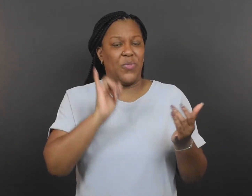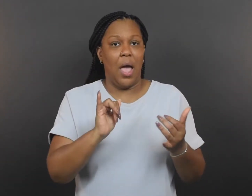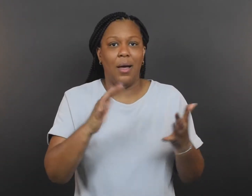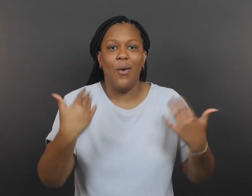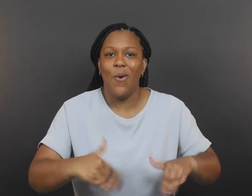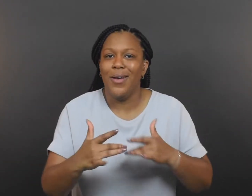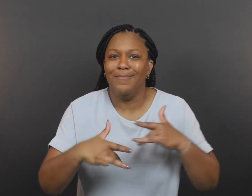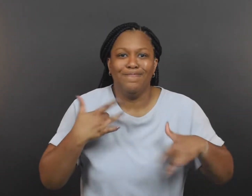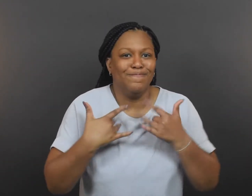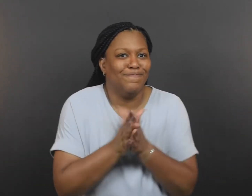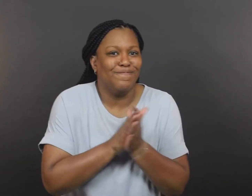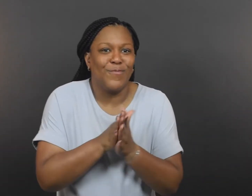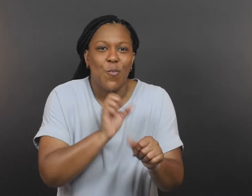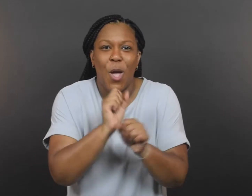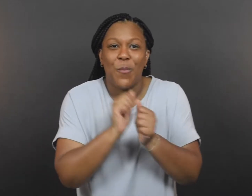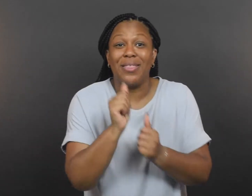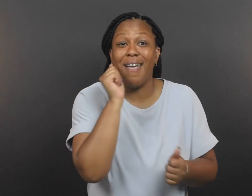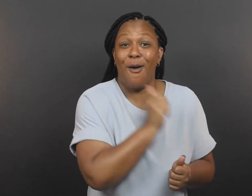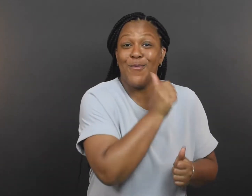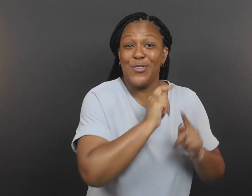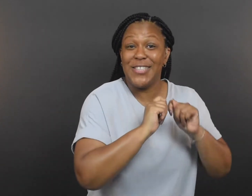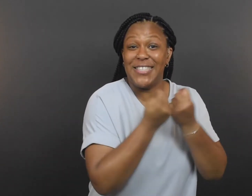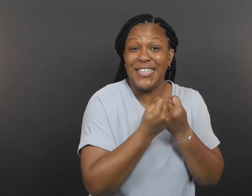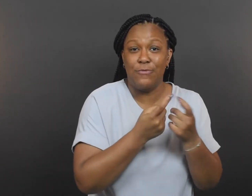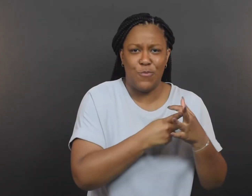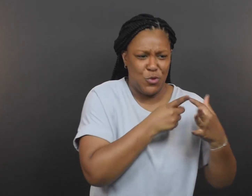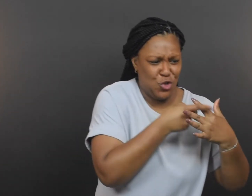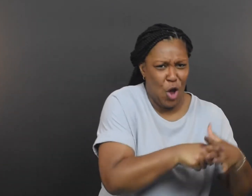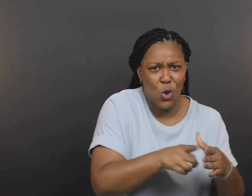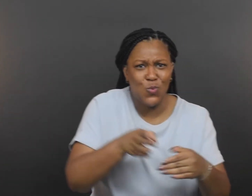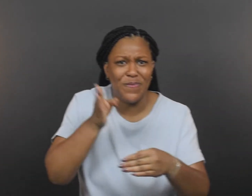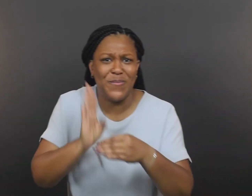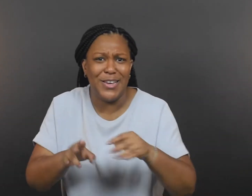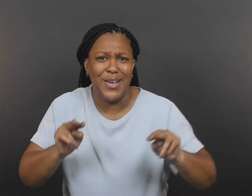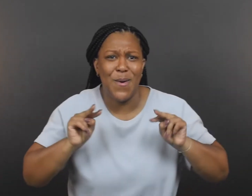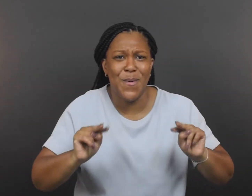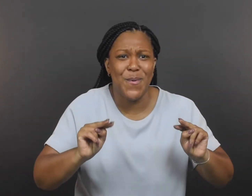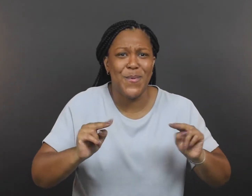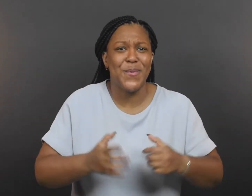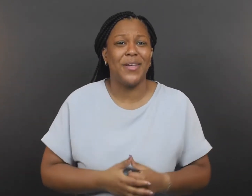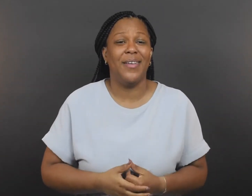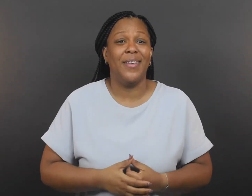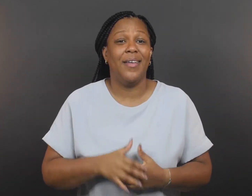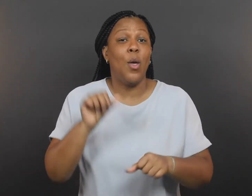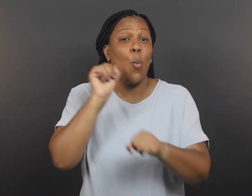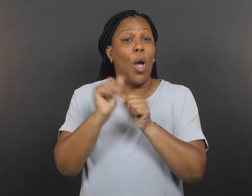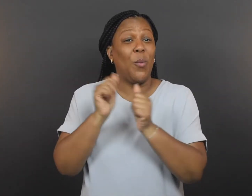“I found it exciting to work with the Arizona team from start to finish,” says Jessica.